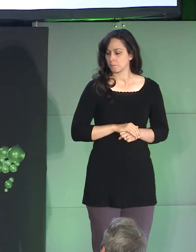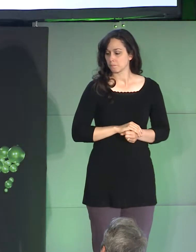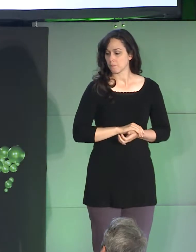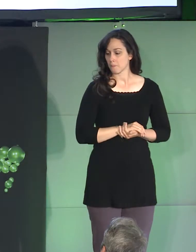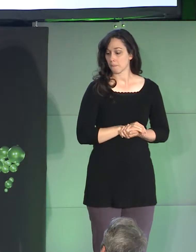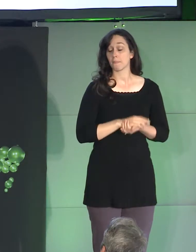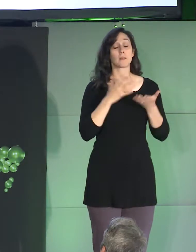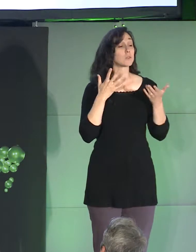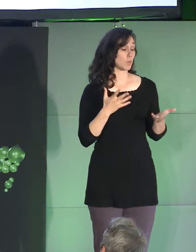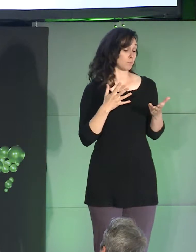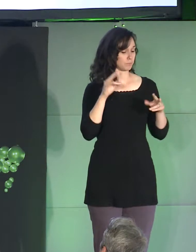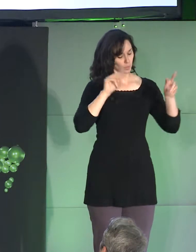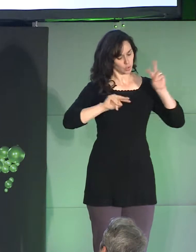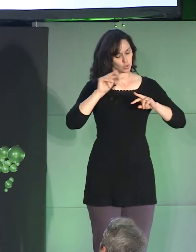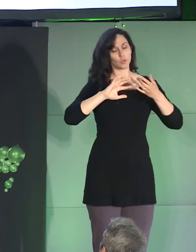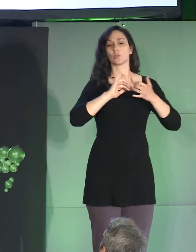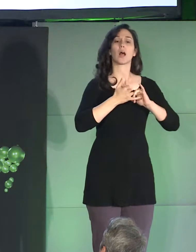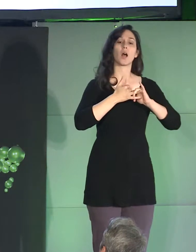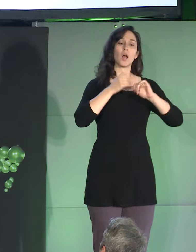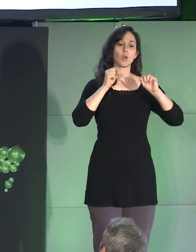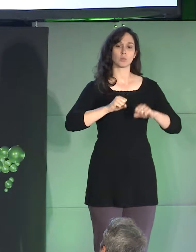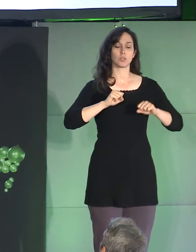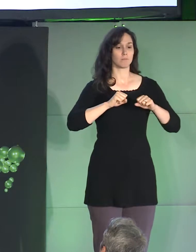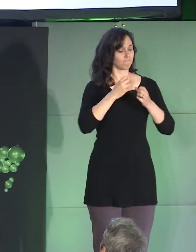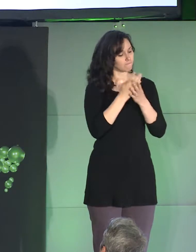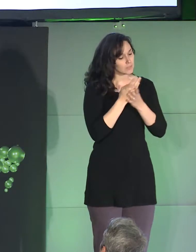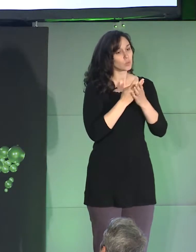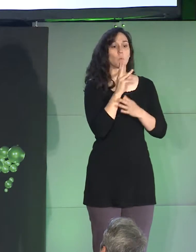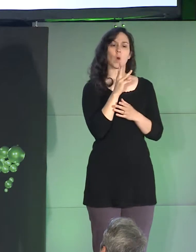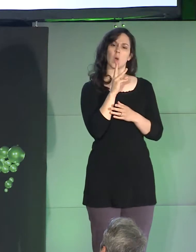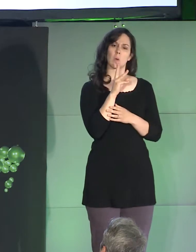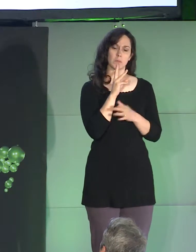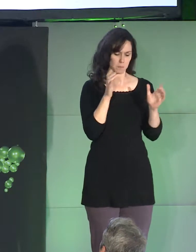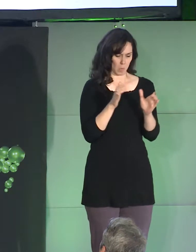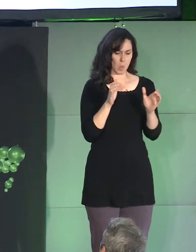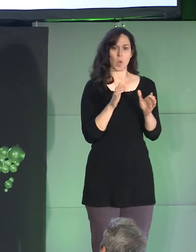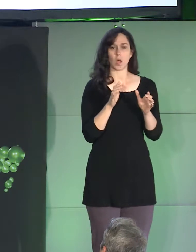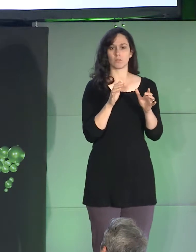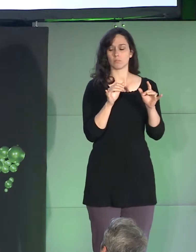So, essentially, we looked at how we could filter water on a small scale. While this is certainly an issue,